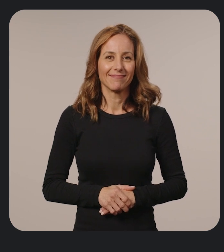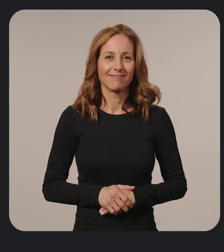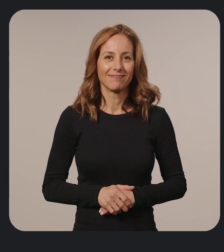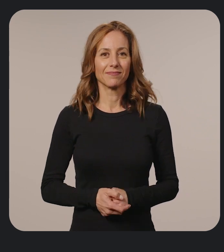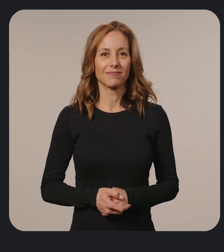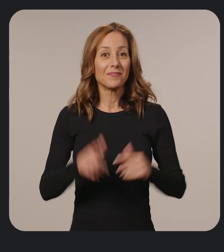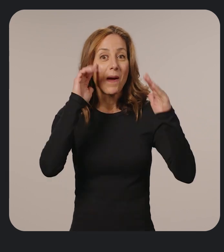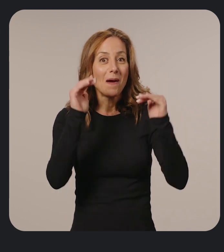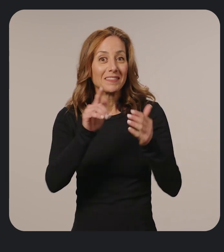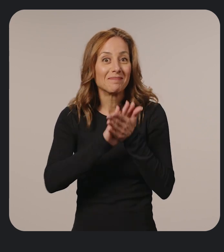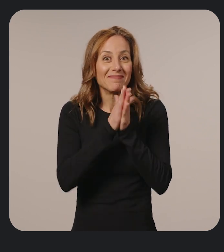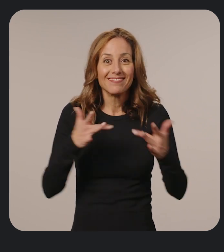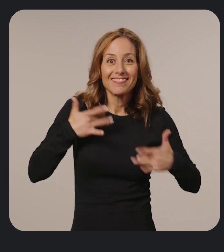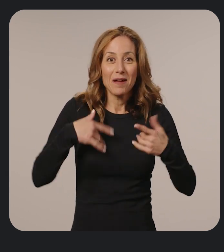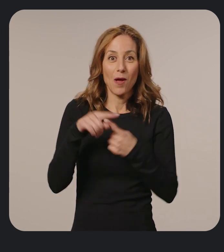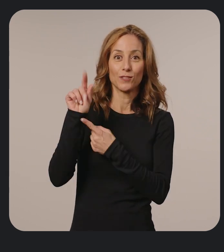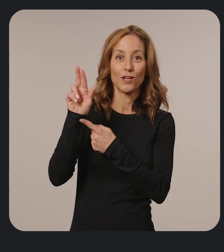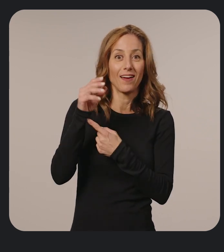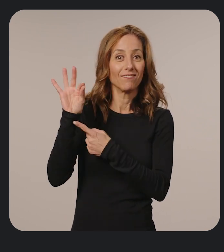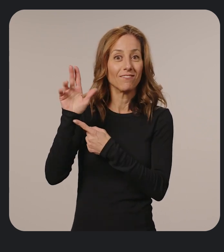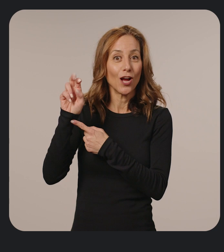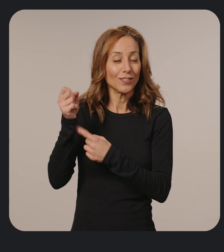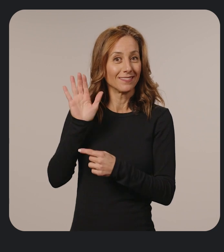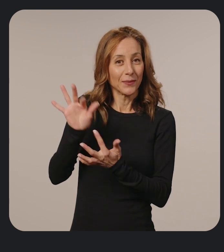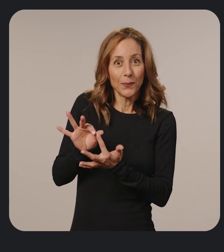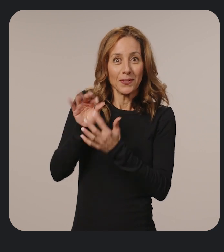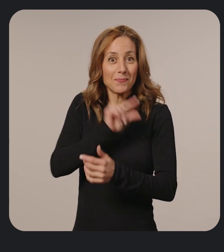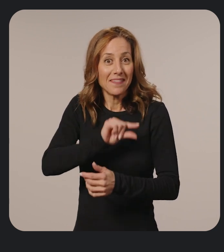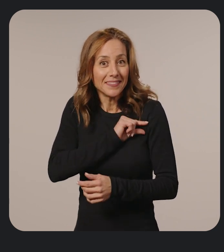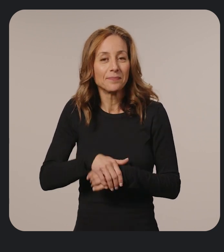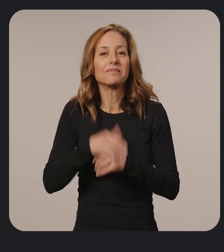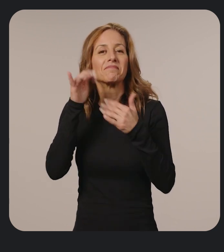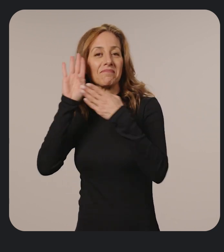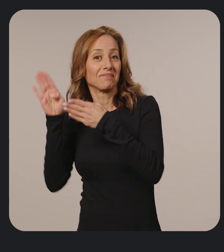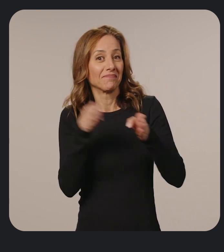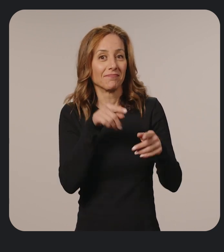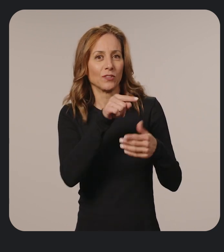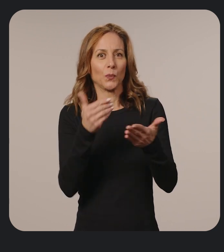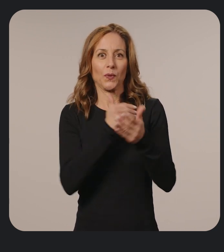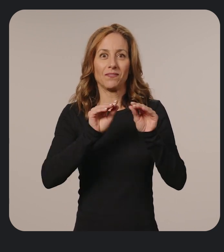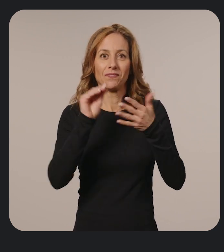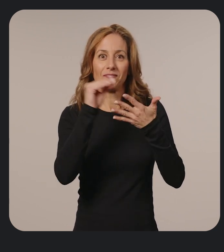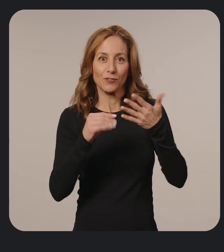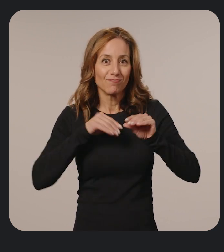Hopefully, this has you excited about Dart and Flutter's unique qualities. Let's turn our attention to the new features